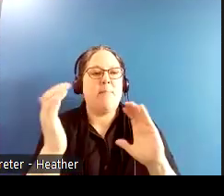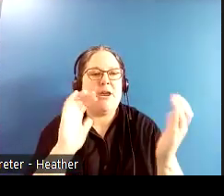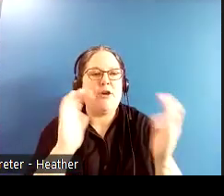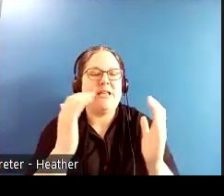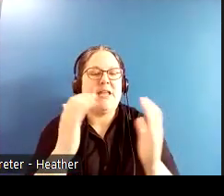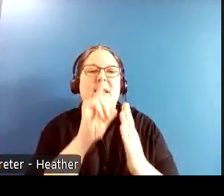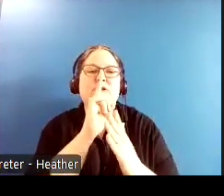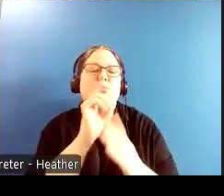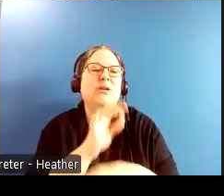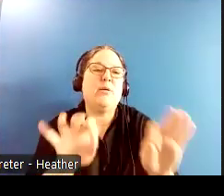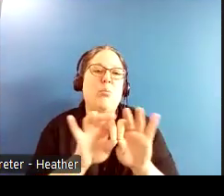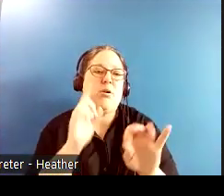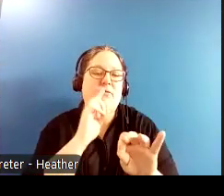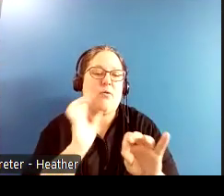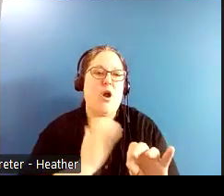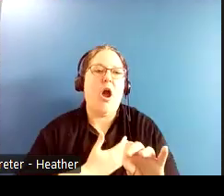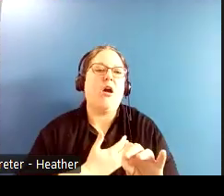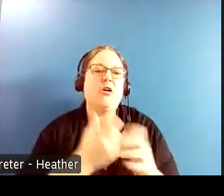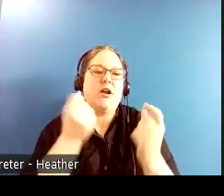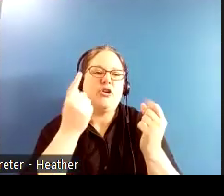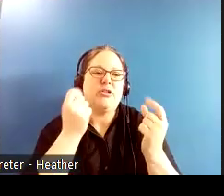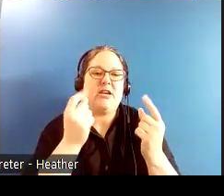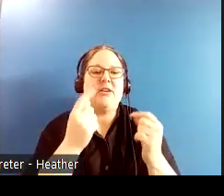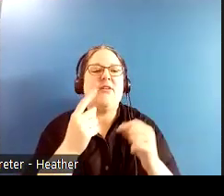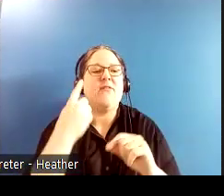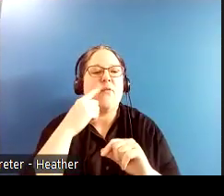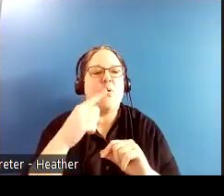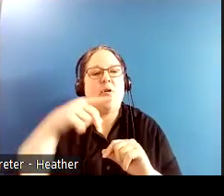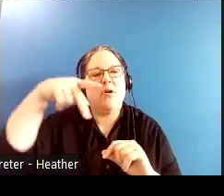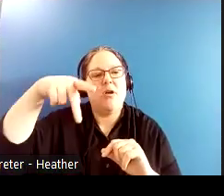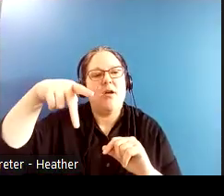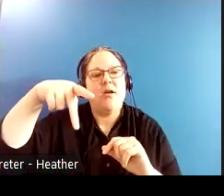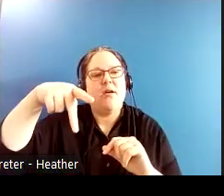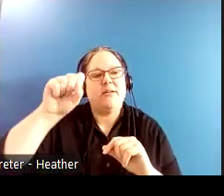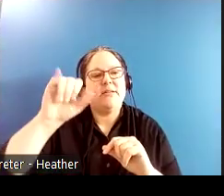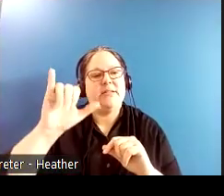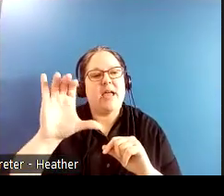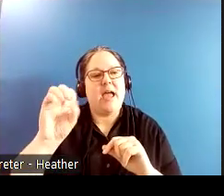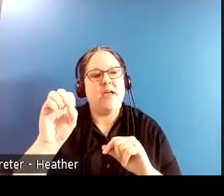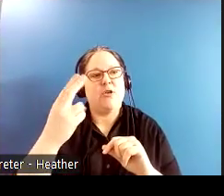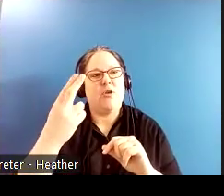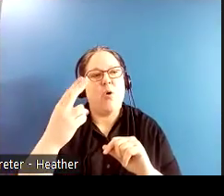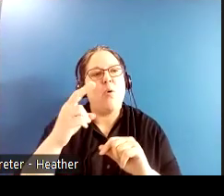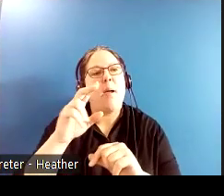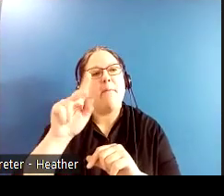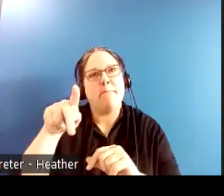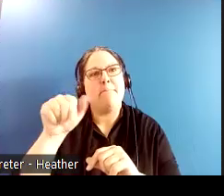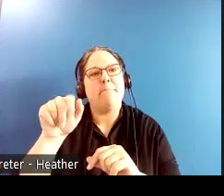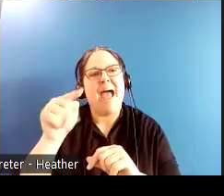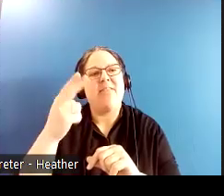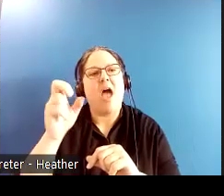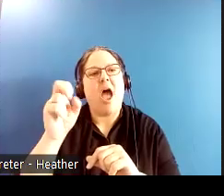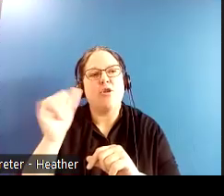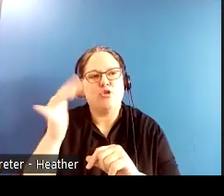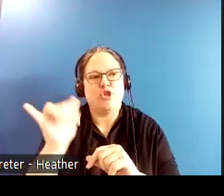modern understanding of psychopathology. So in in other areas of science where we have uh sort